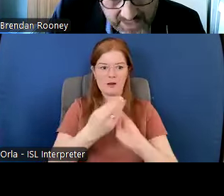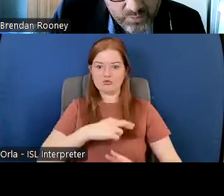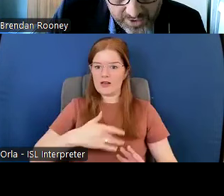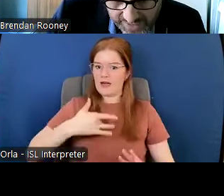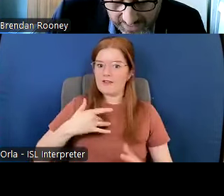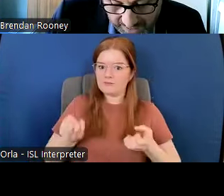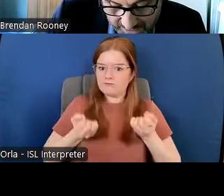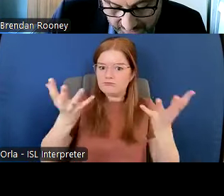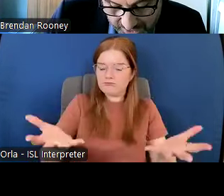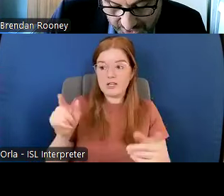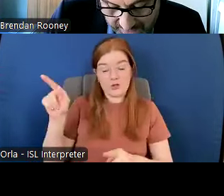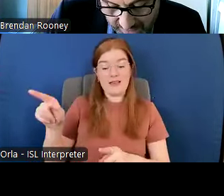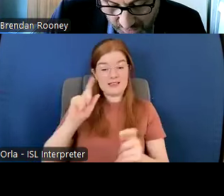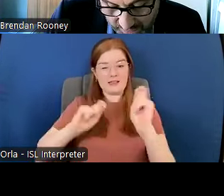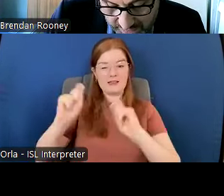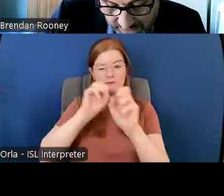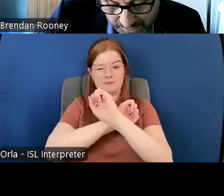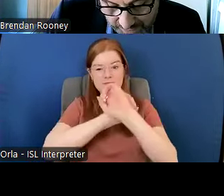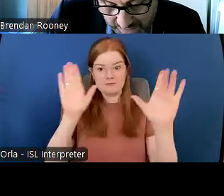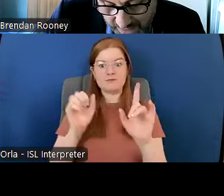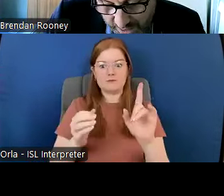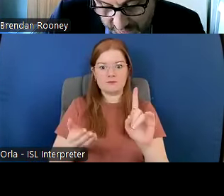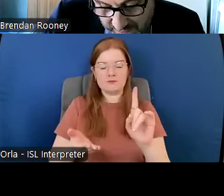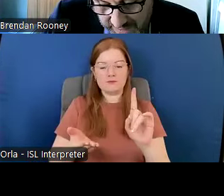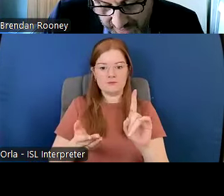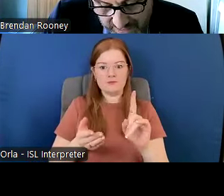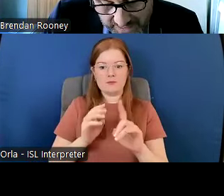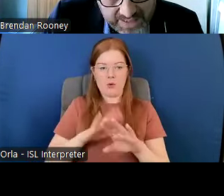thinking was crystallized under Jellett and Hone's influence, but simultaneously